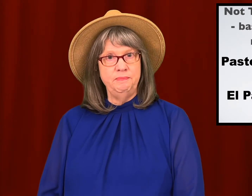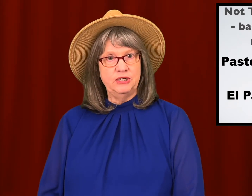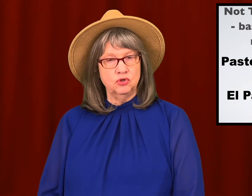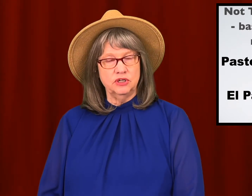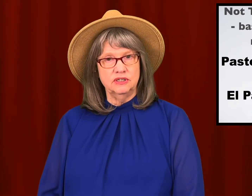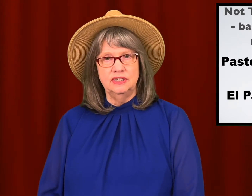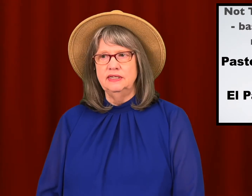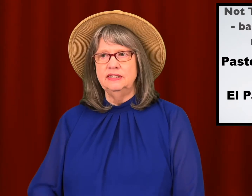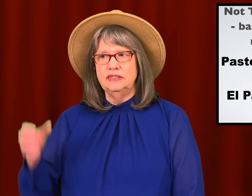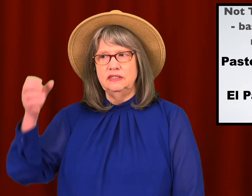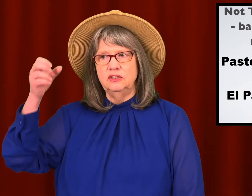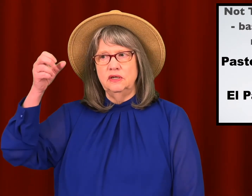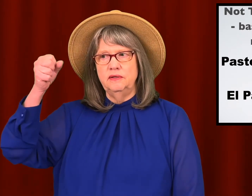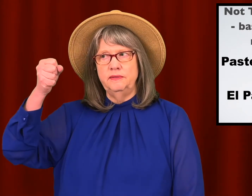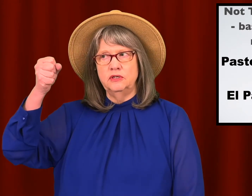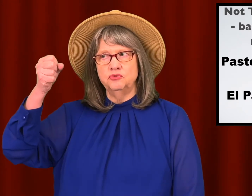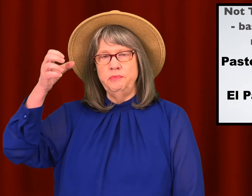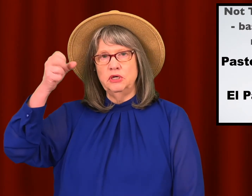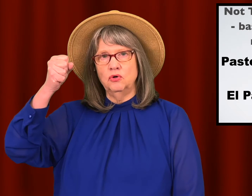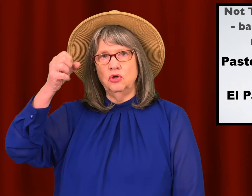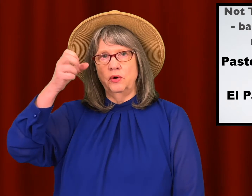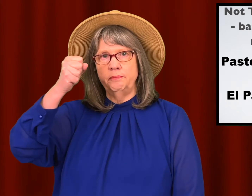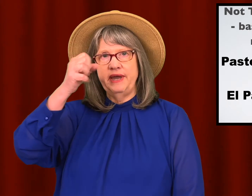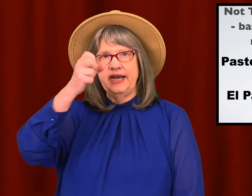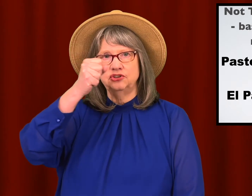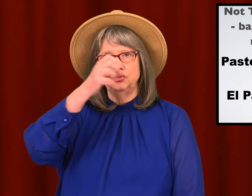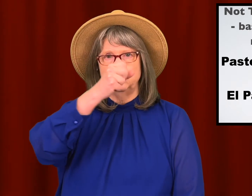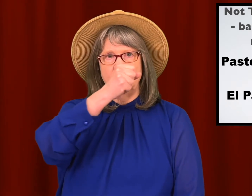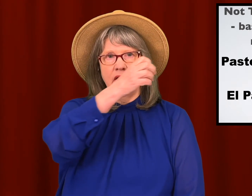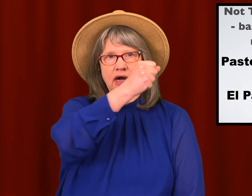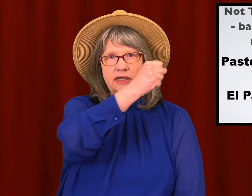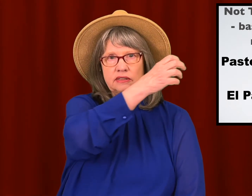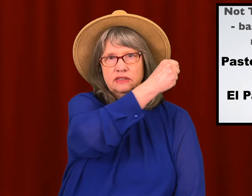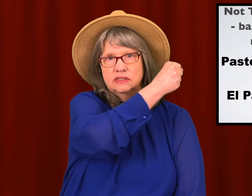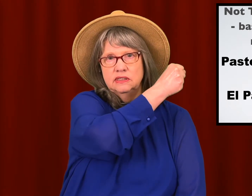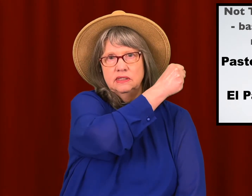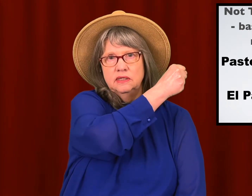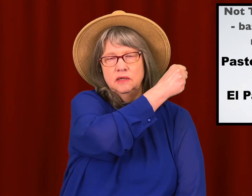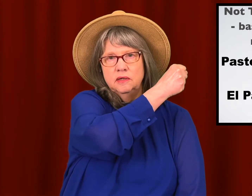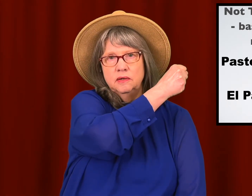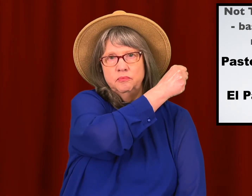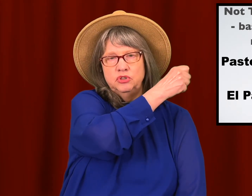milk". There's milk going "past your eyes". But you